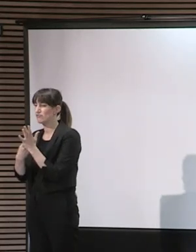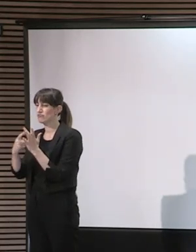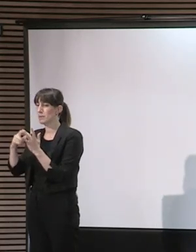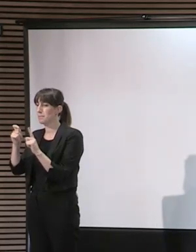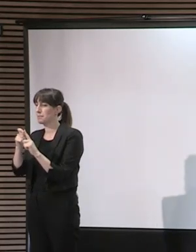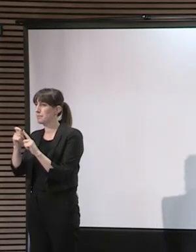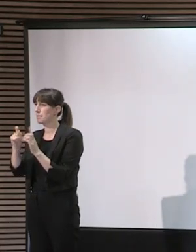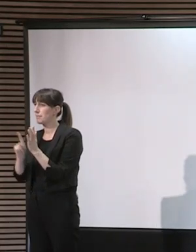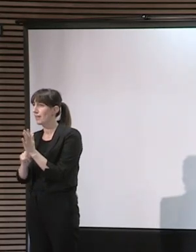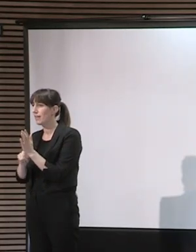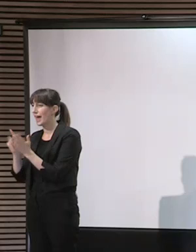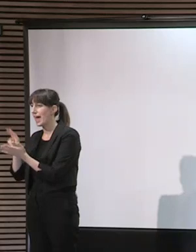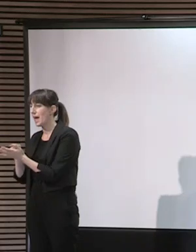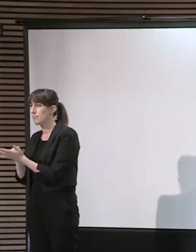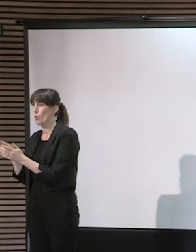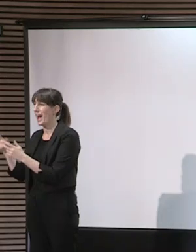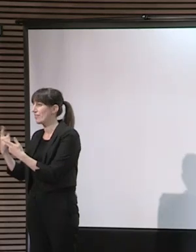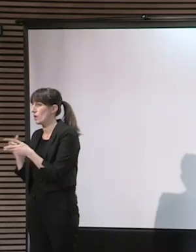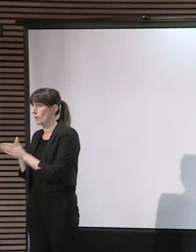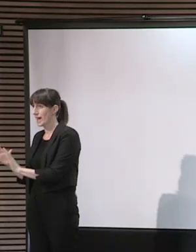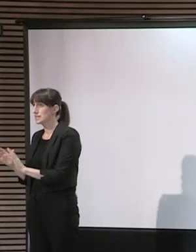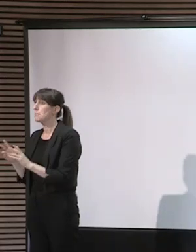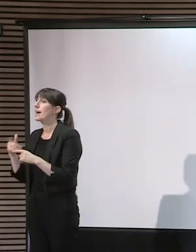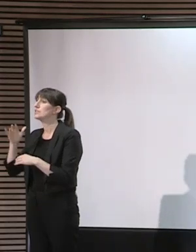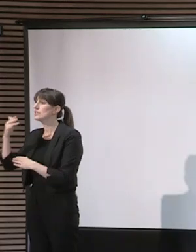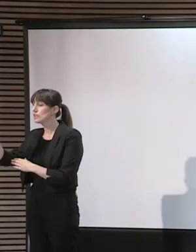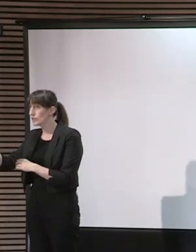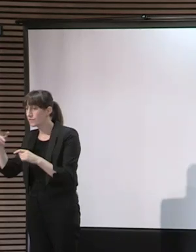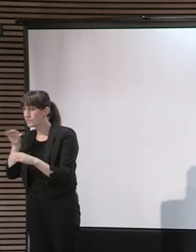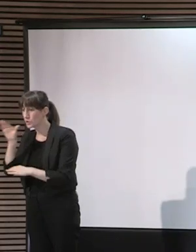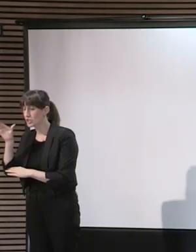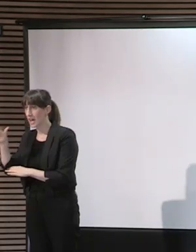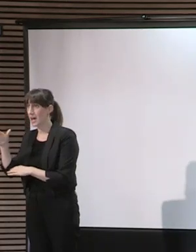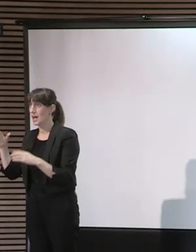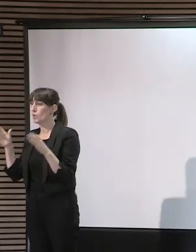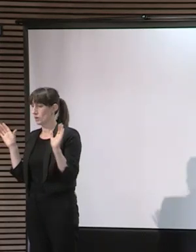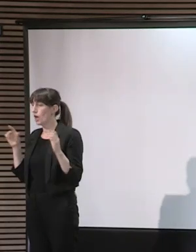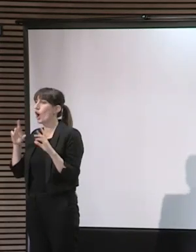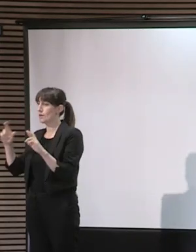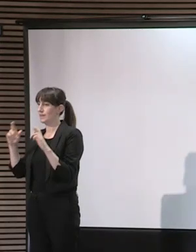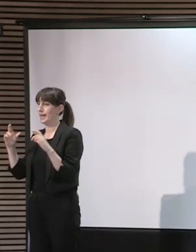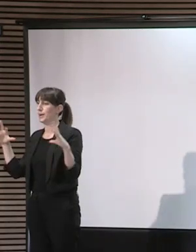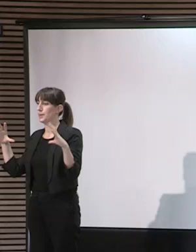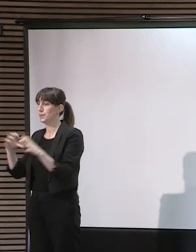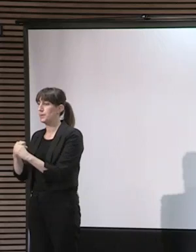like Ripple and so on, but we do see a situation in the not-too-distant future, we